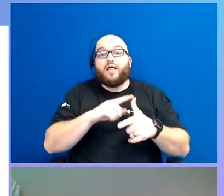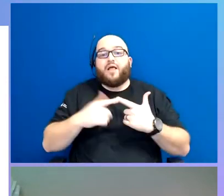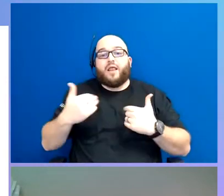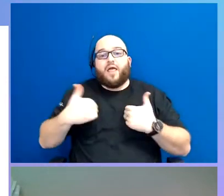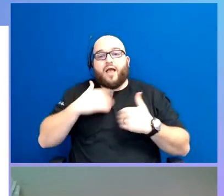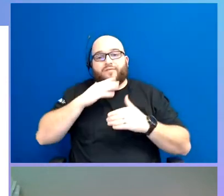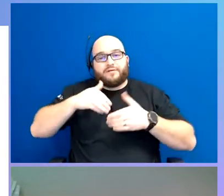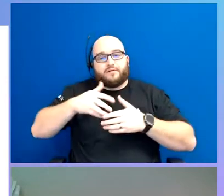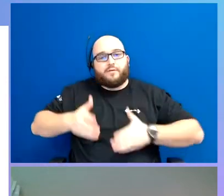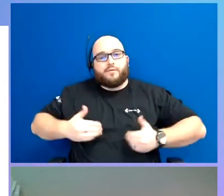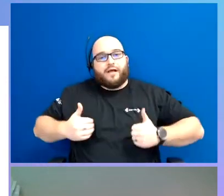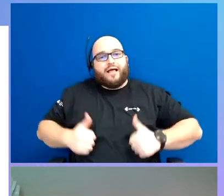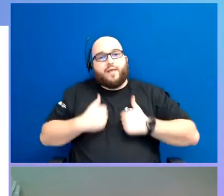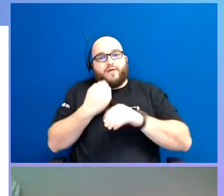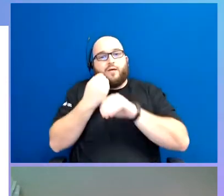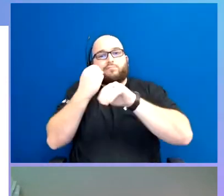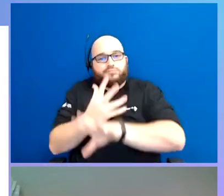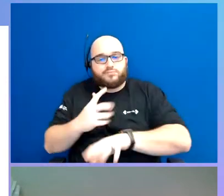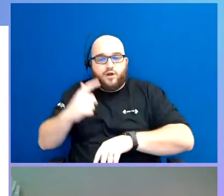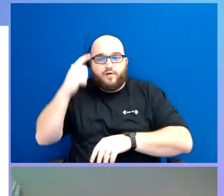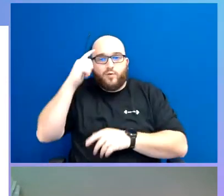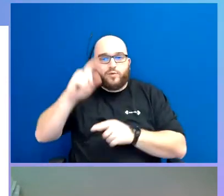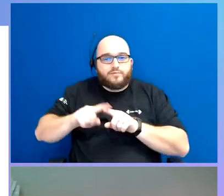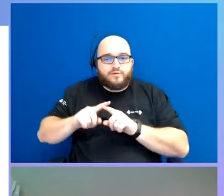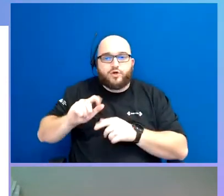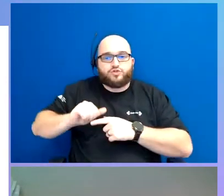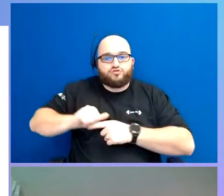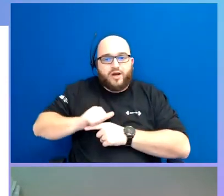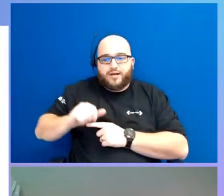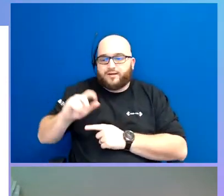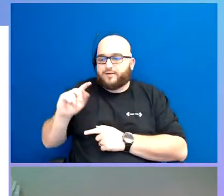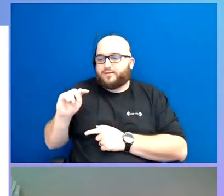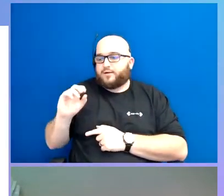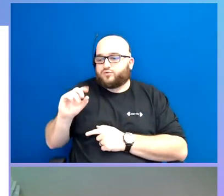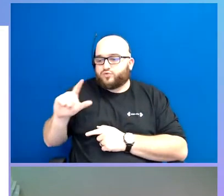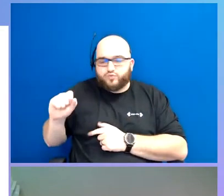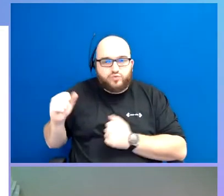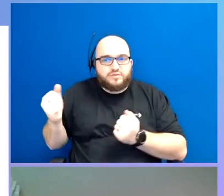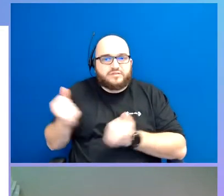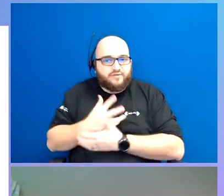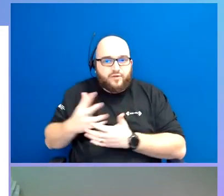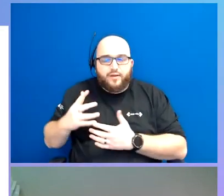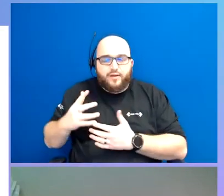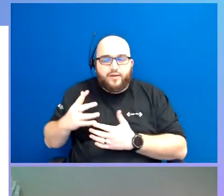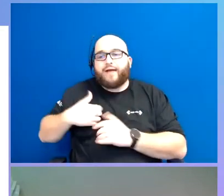for tools and training. Um